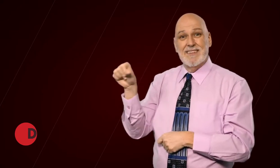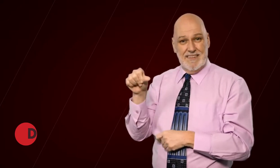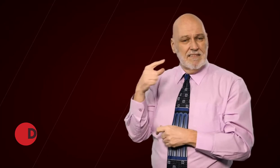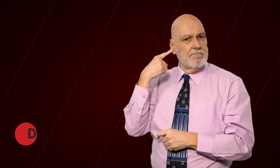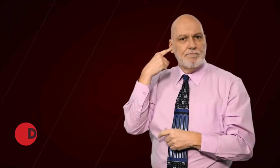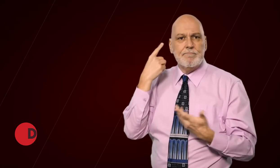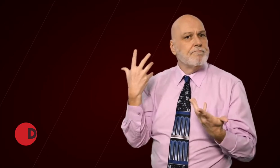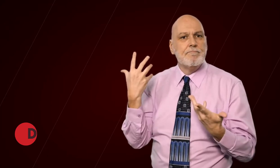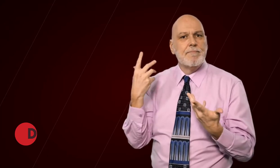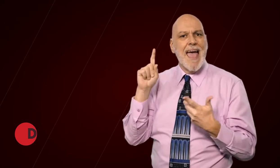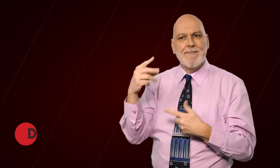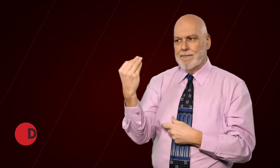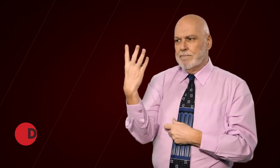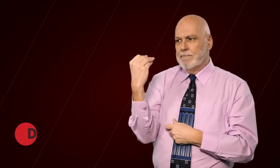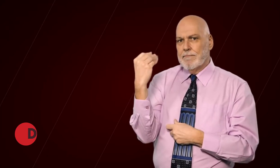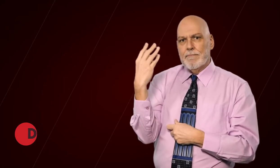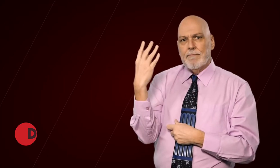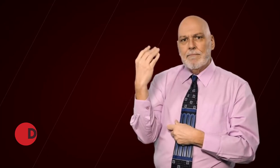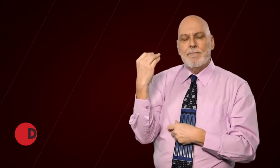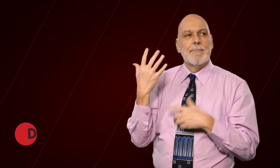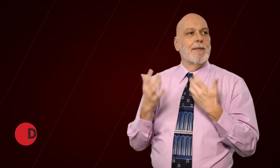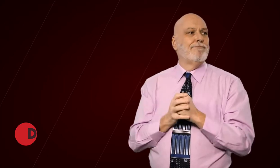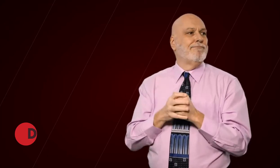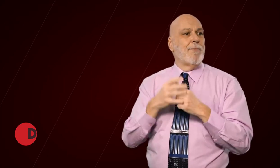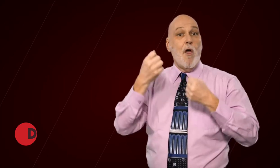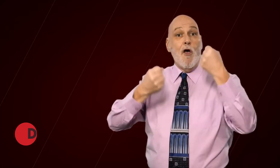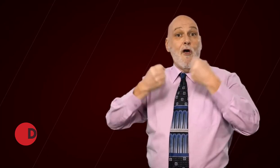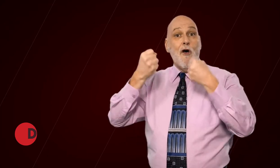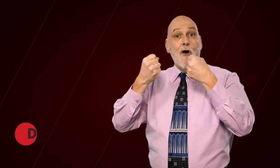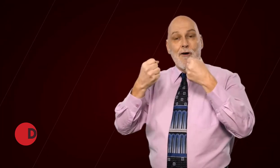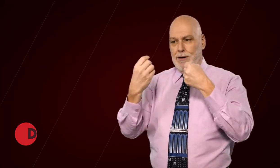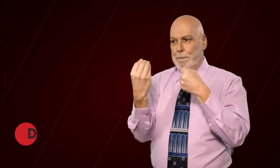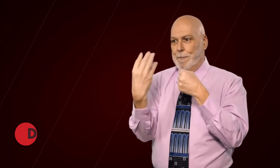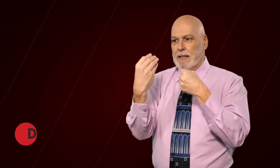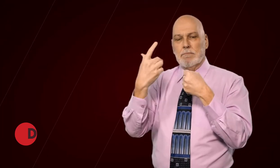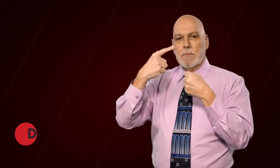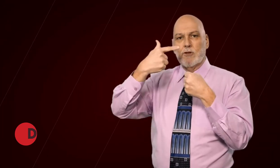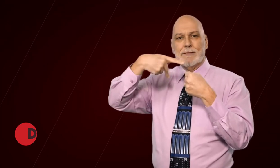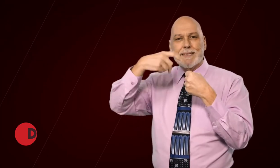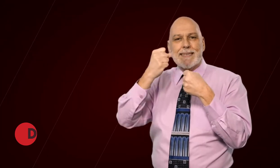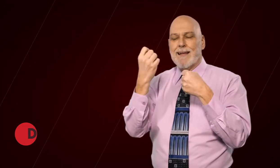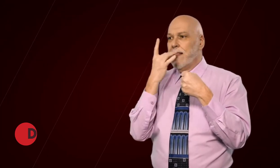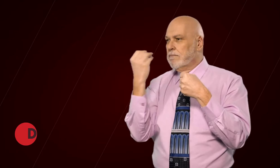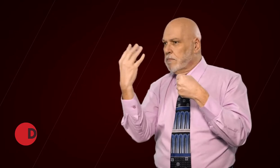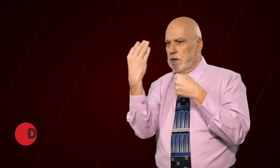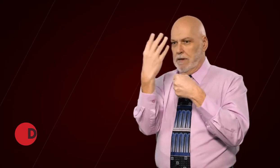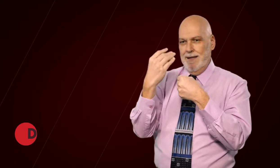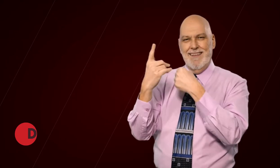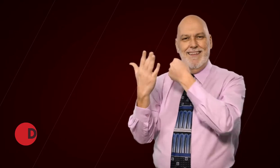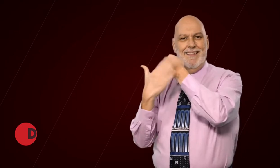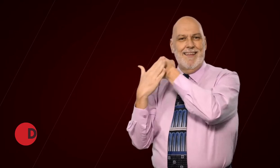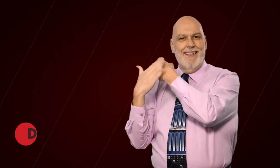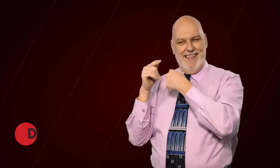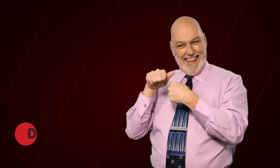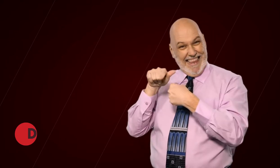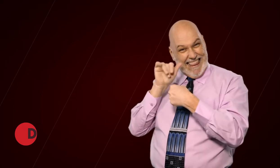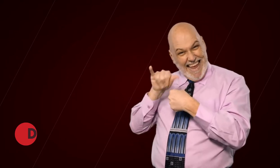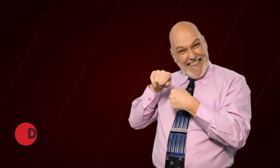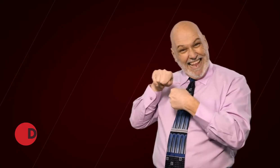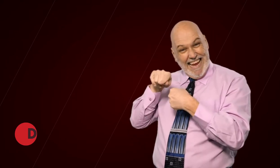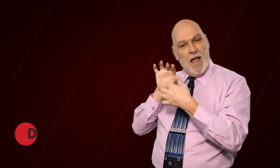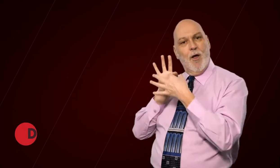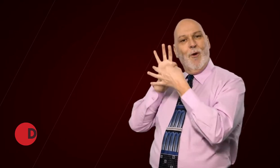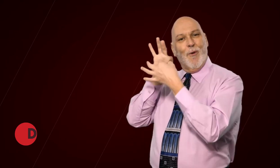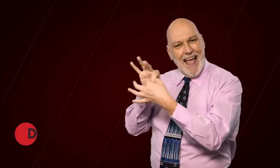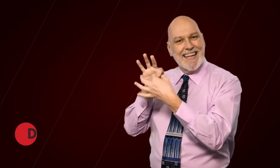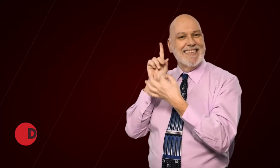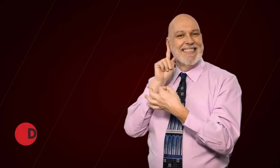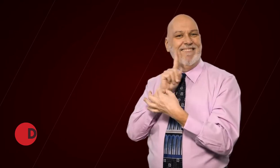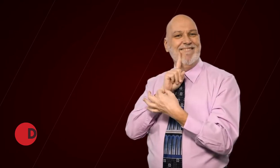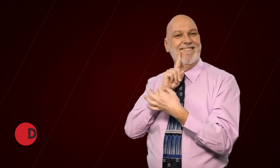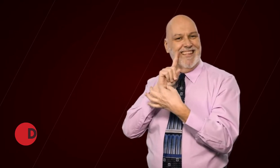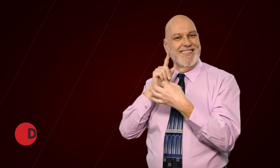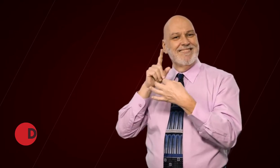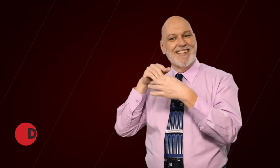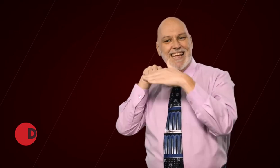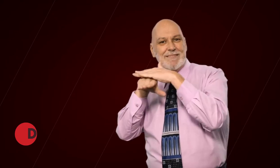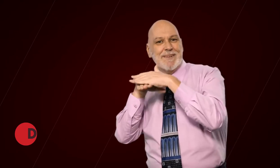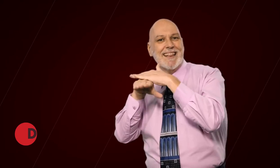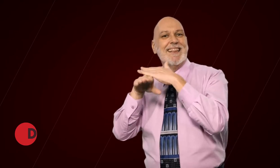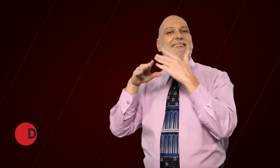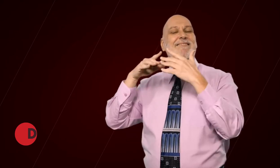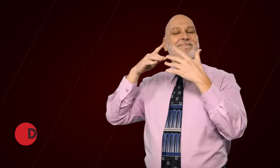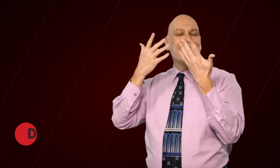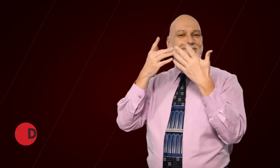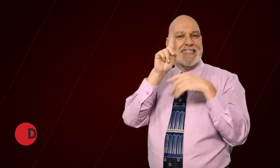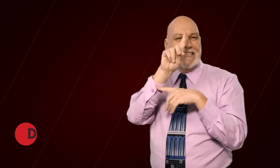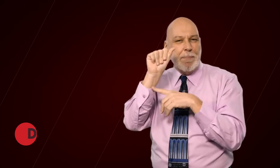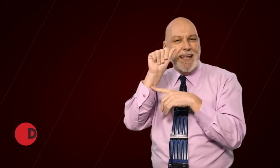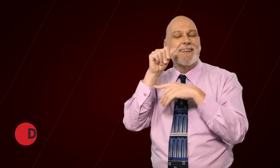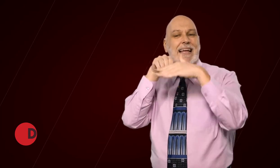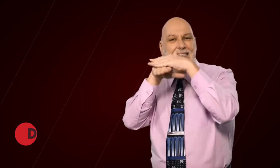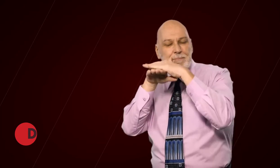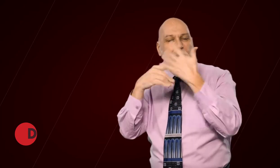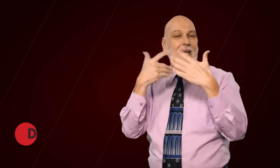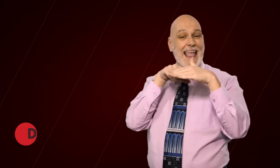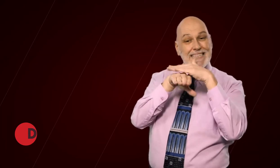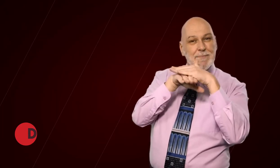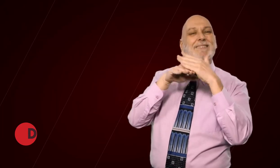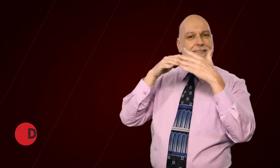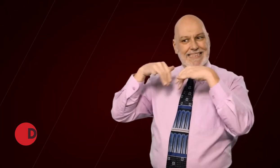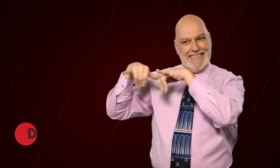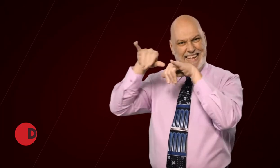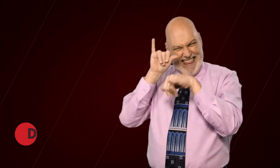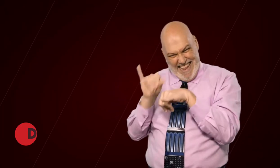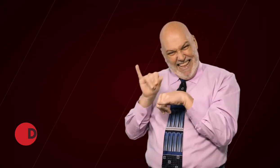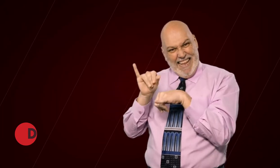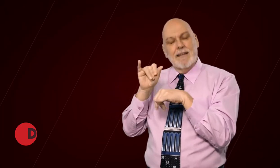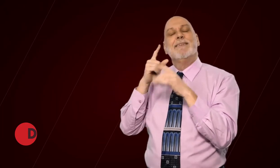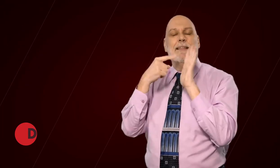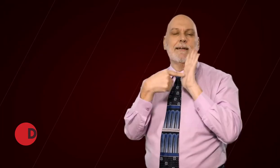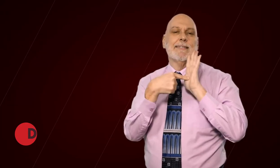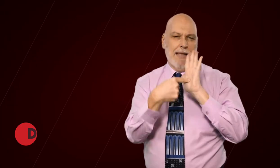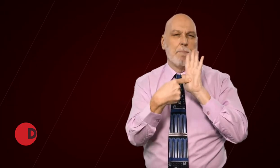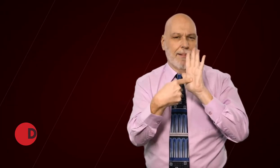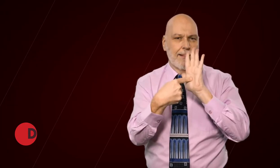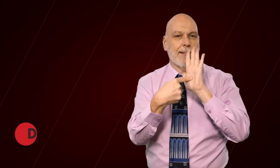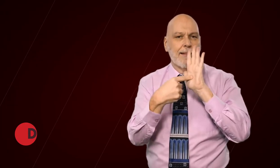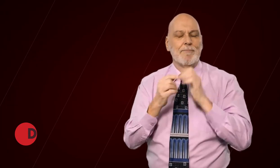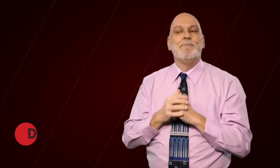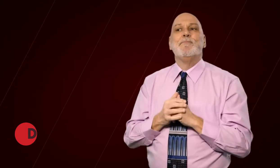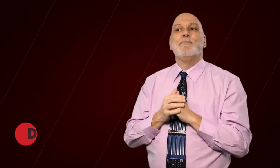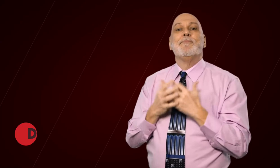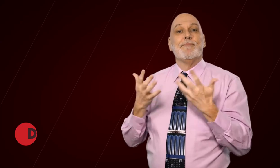CSA needs to make a concerted effort to enlist support of Deaf people.